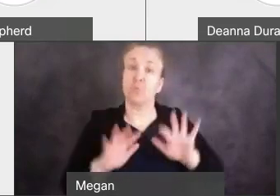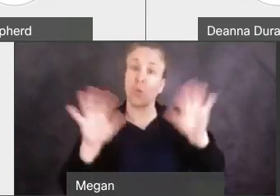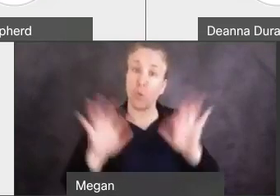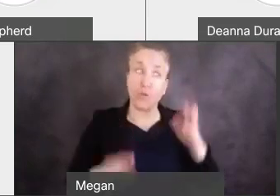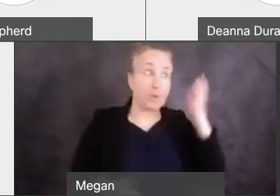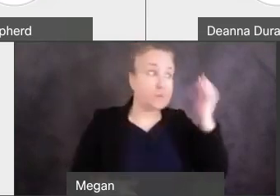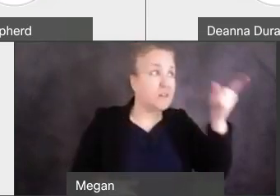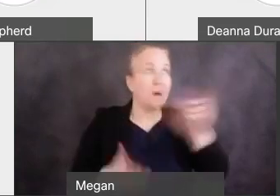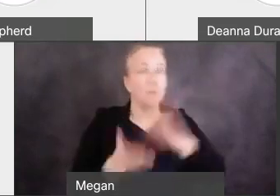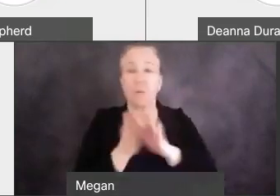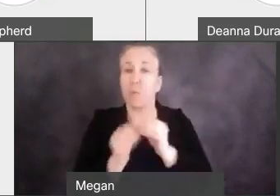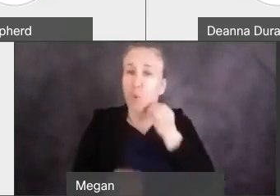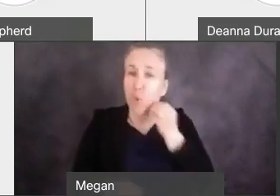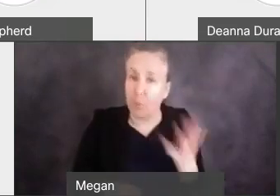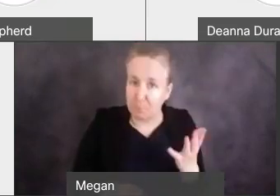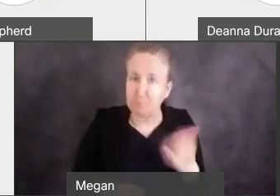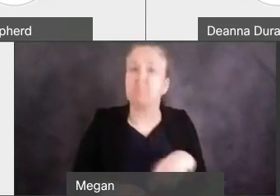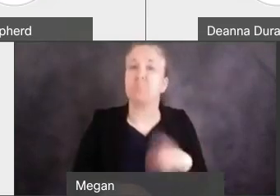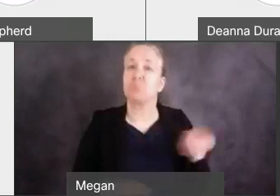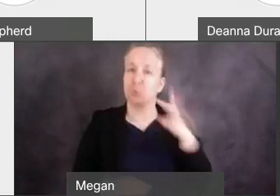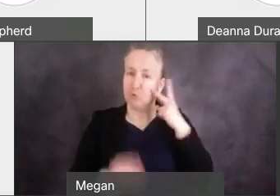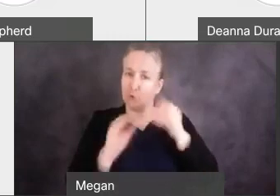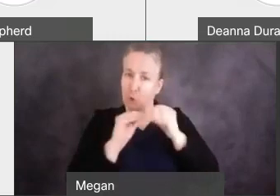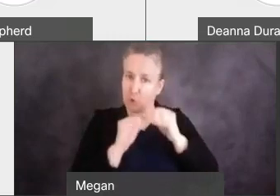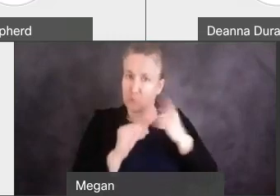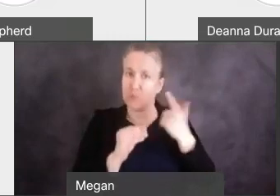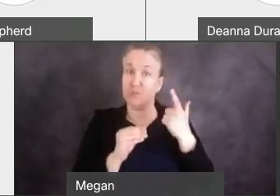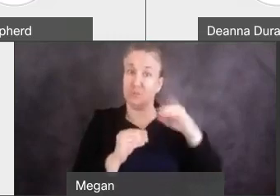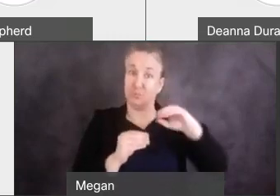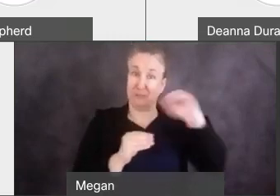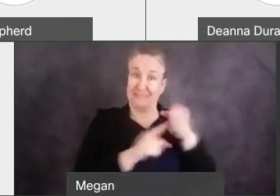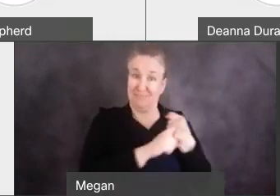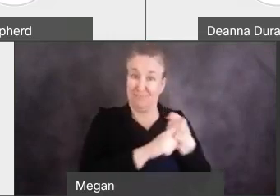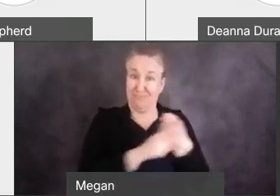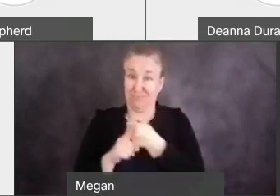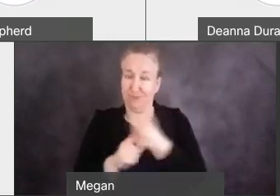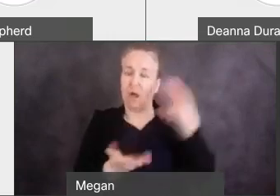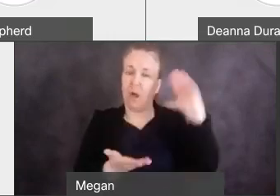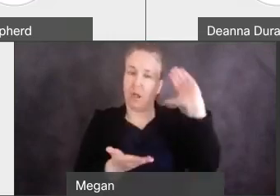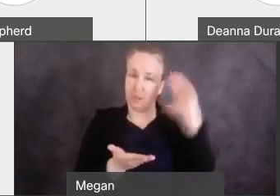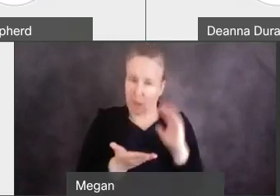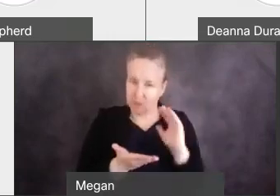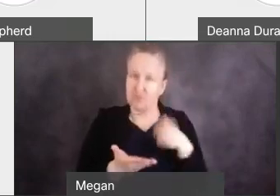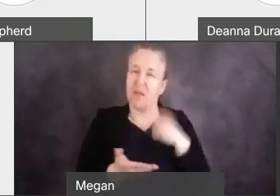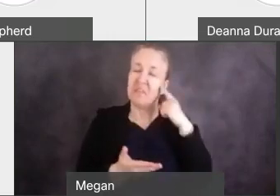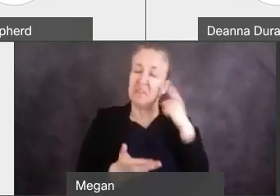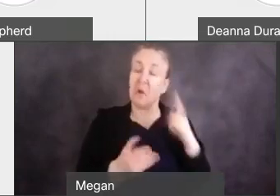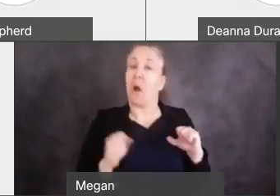and you saw our numbers are coming down and so I think that there will be the possibility to move